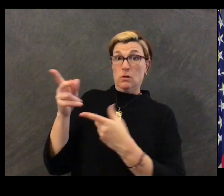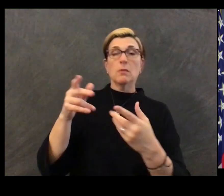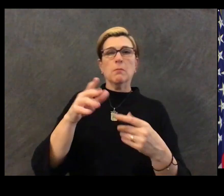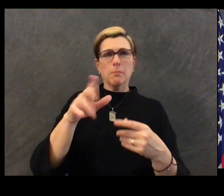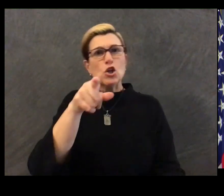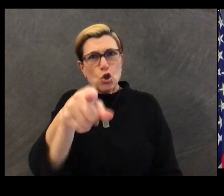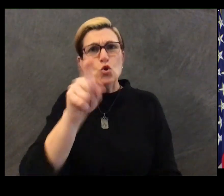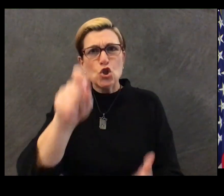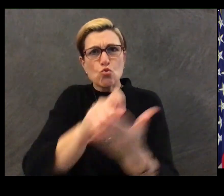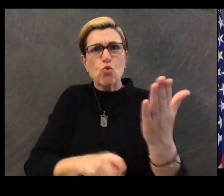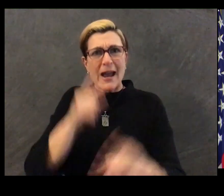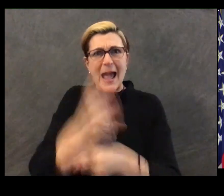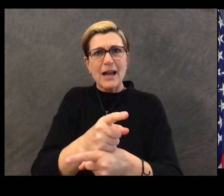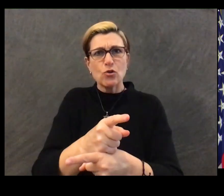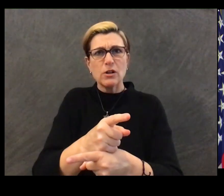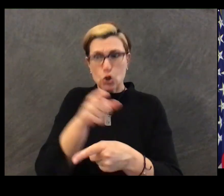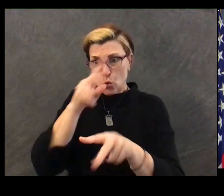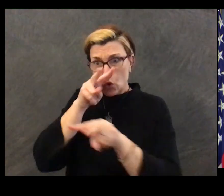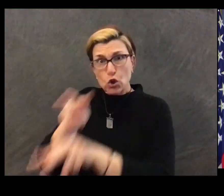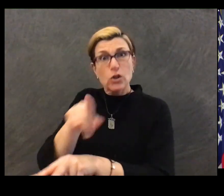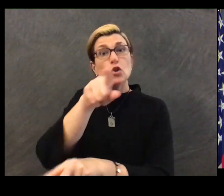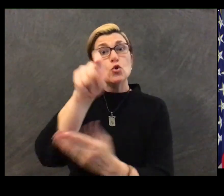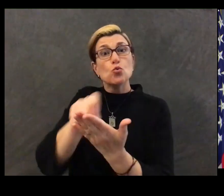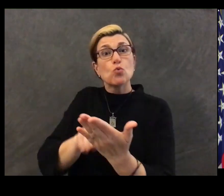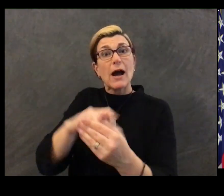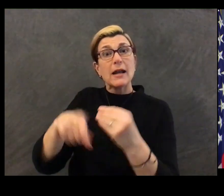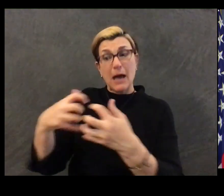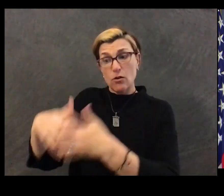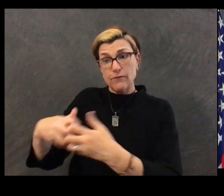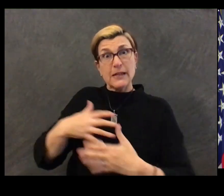at what you wrote about the ventilators and when we became the king of